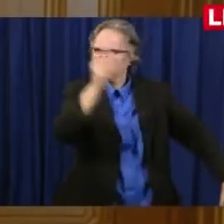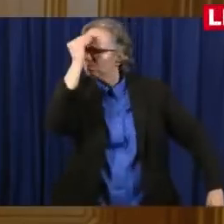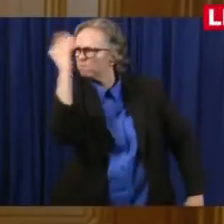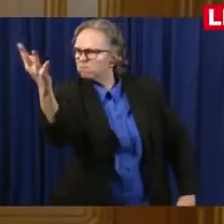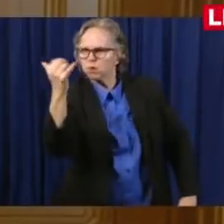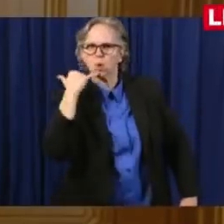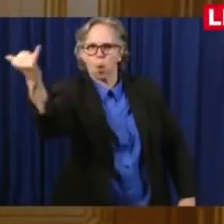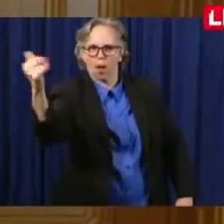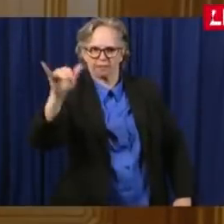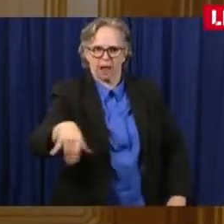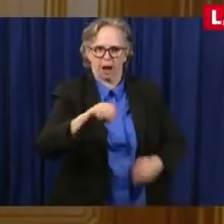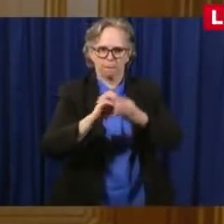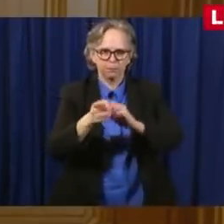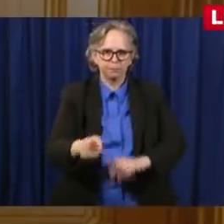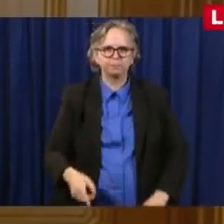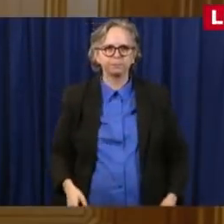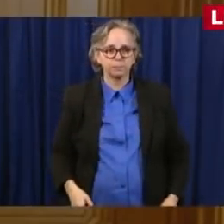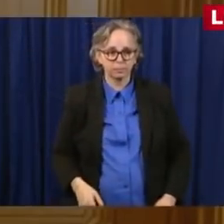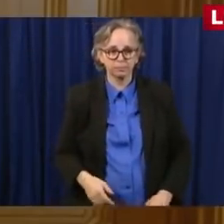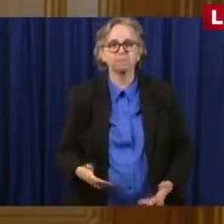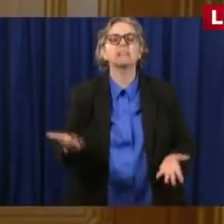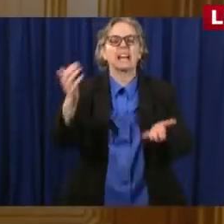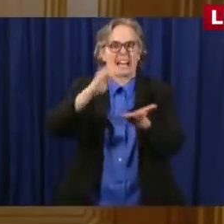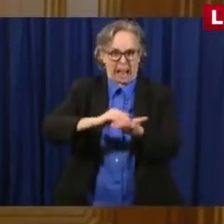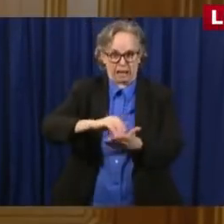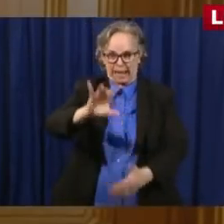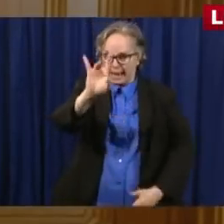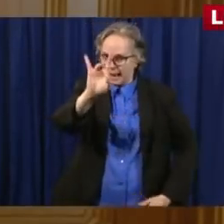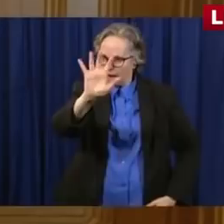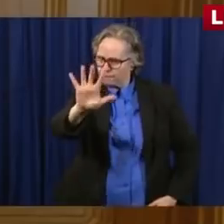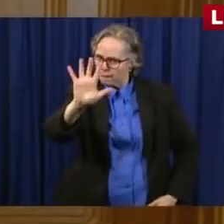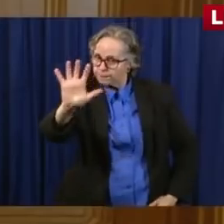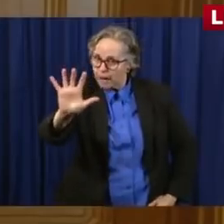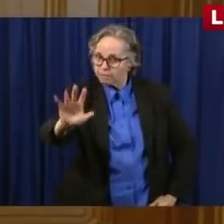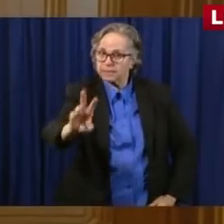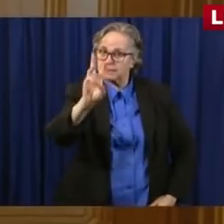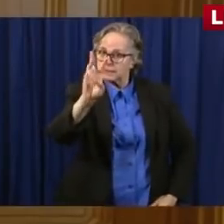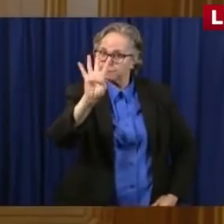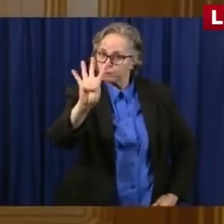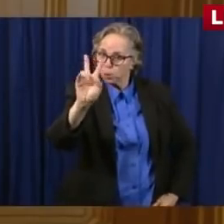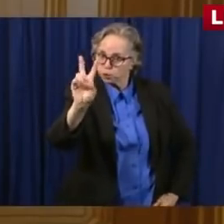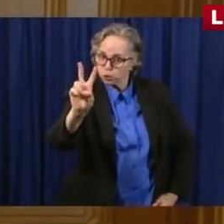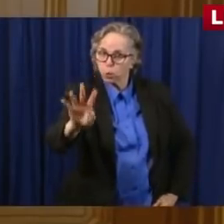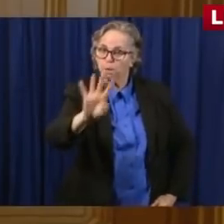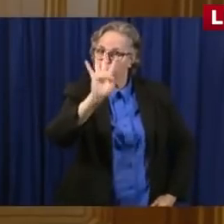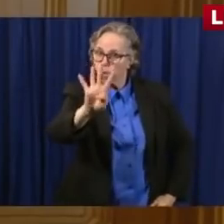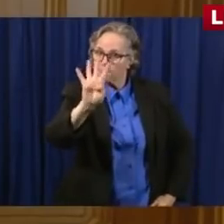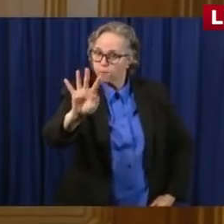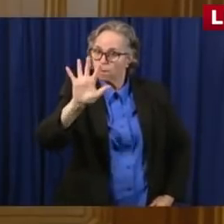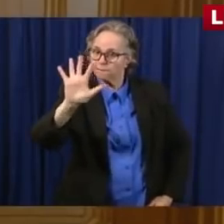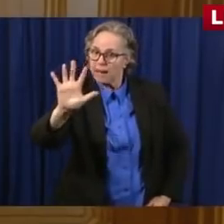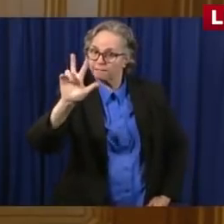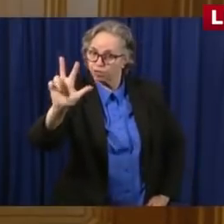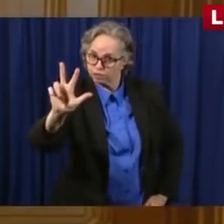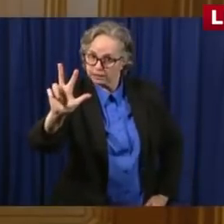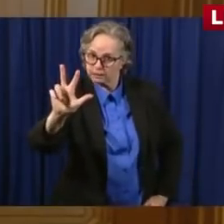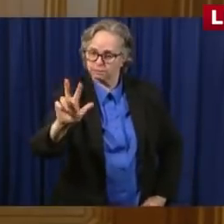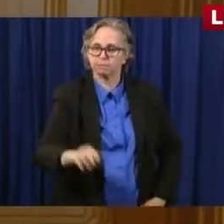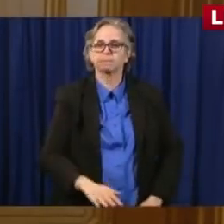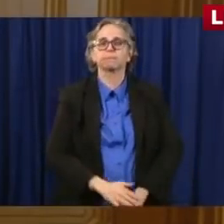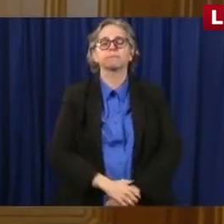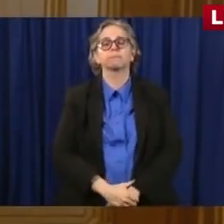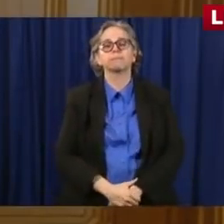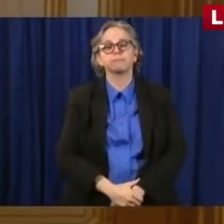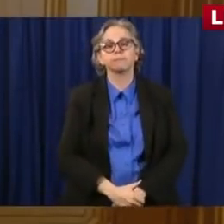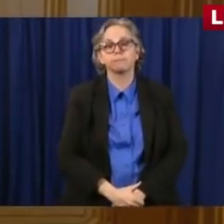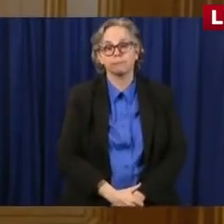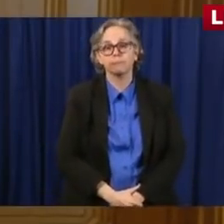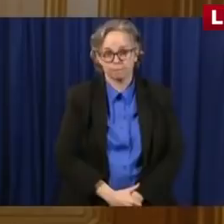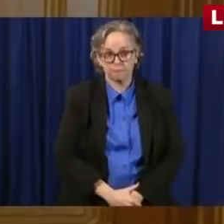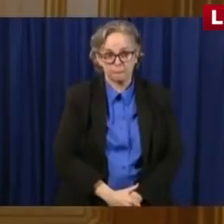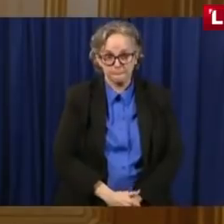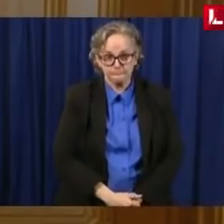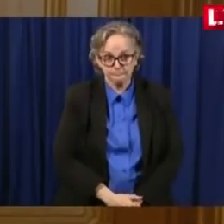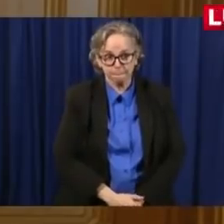YOU CAN CALL 855-OHCHILD.